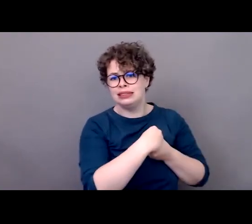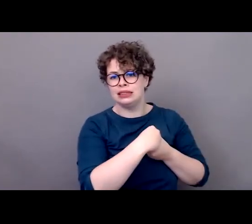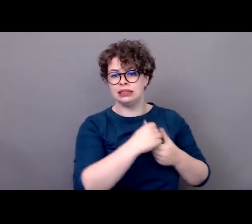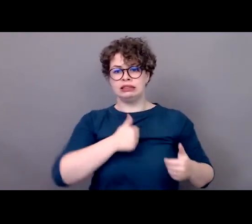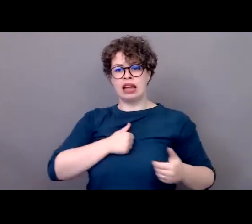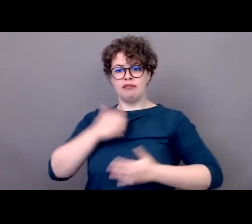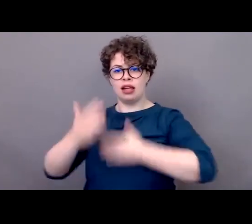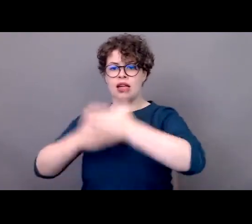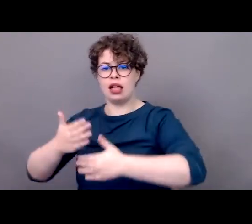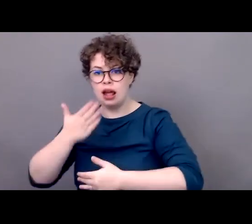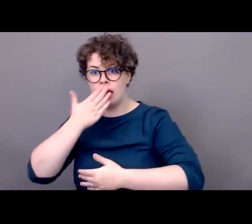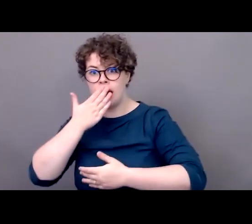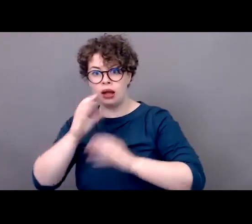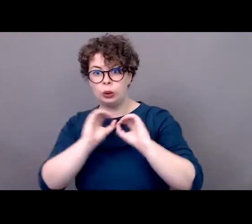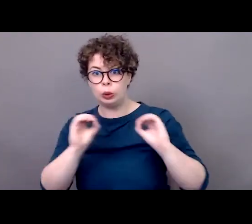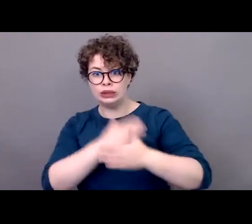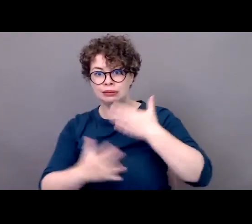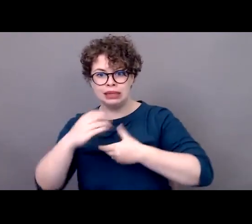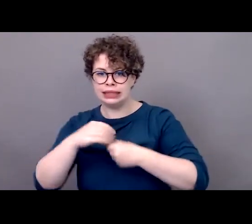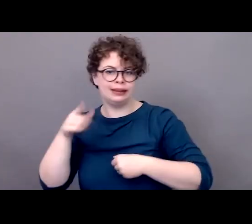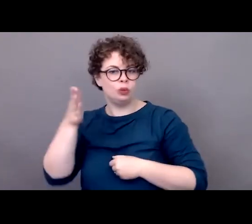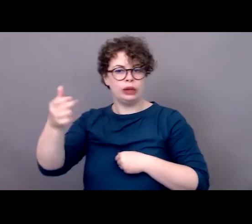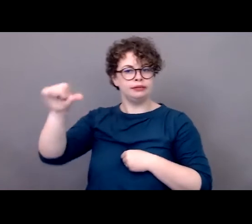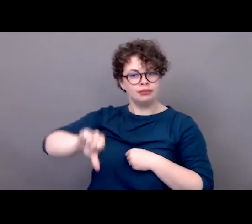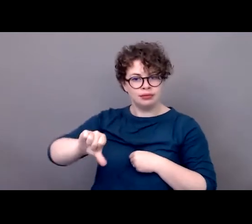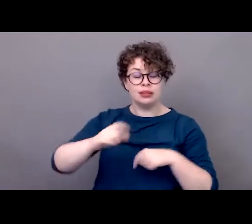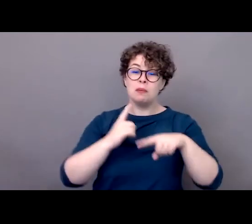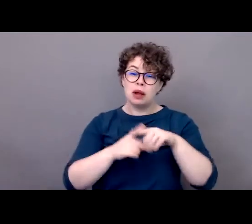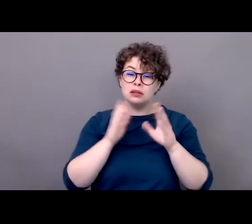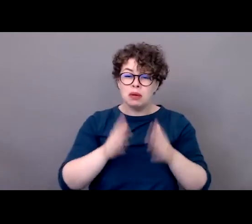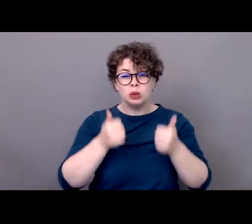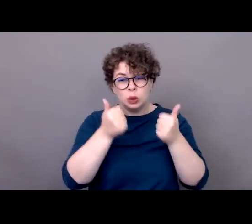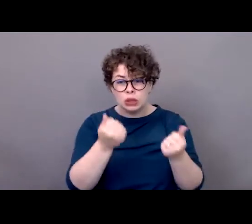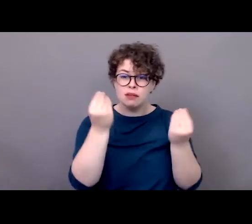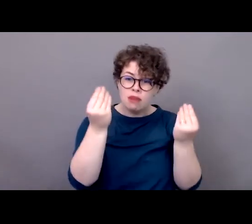And that this is adequately resourced. So, thank you very much for your time and